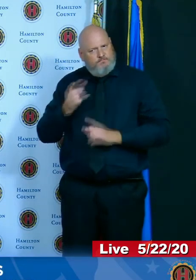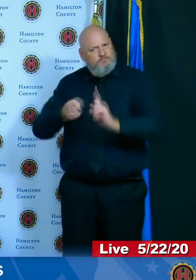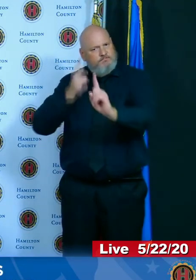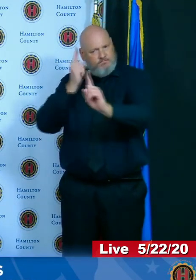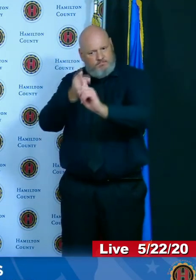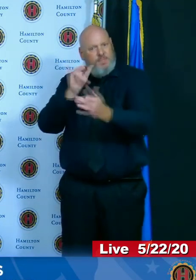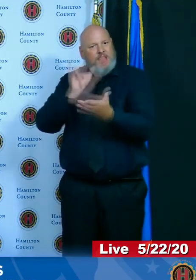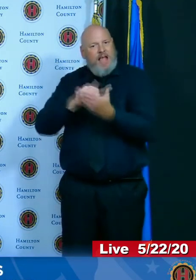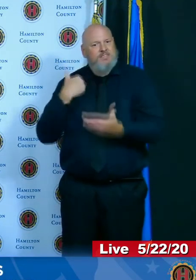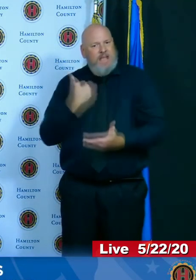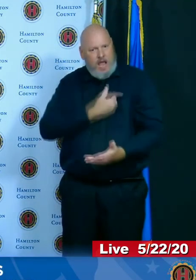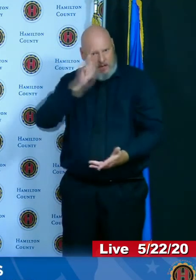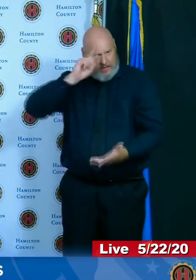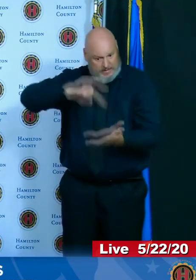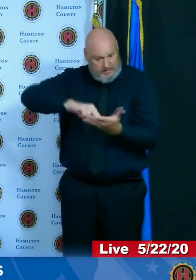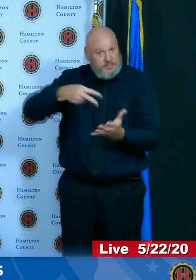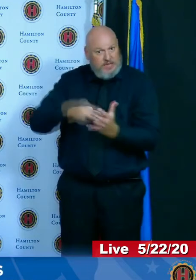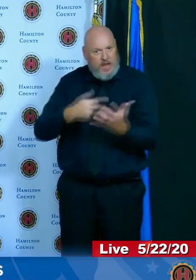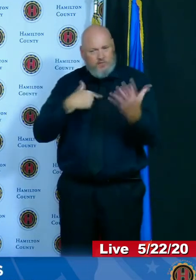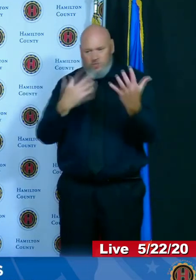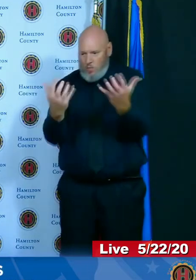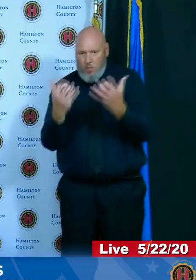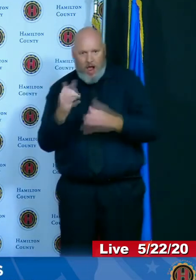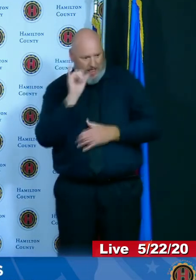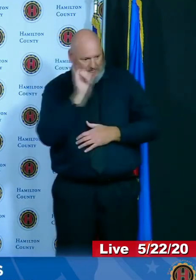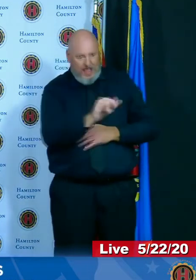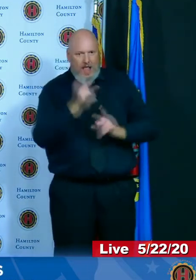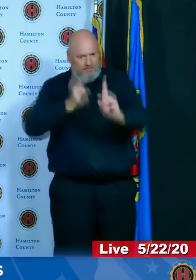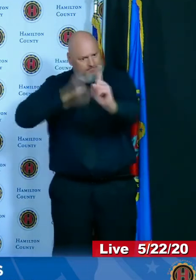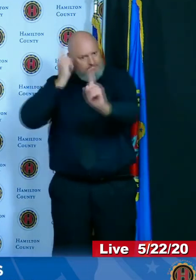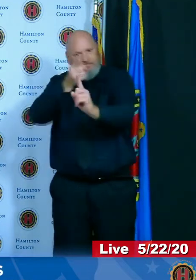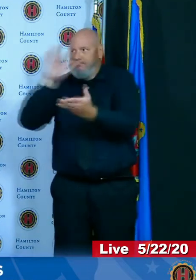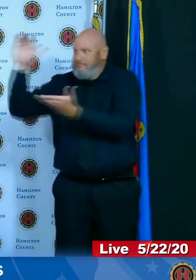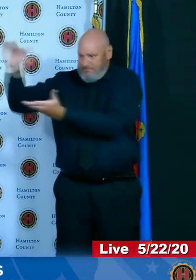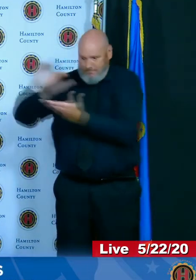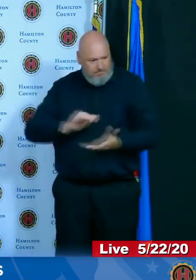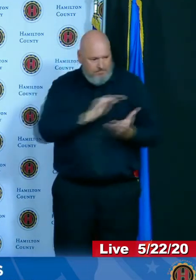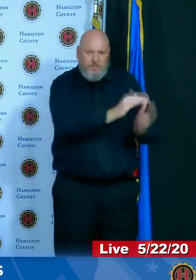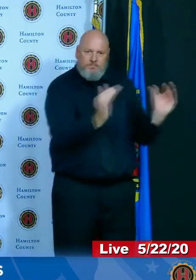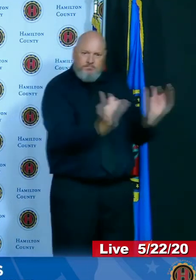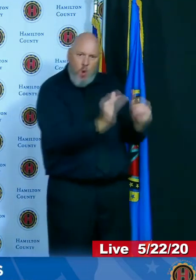trying to open up but they need some relief for rent for inventory for